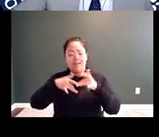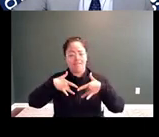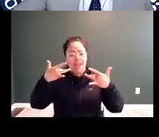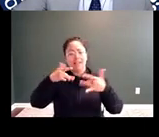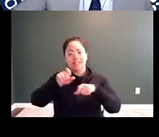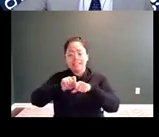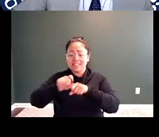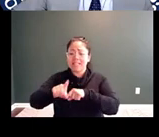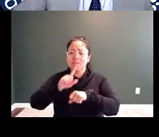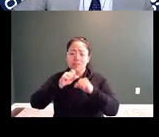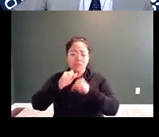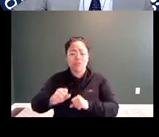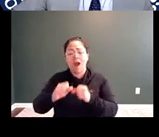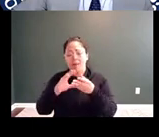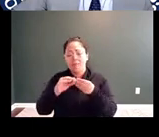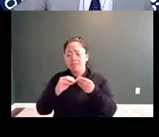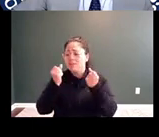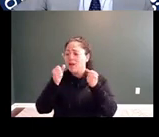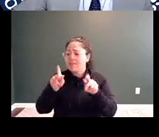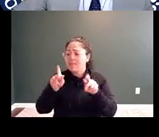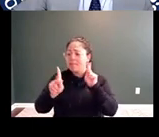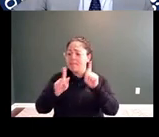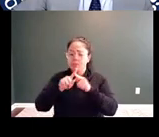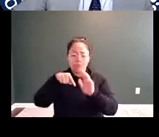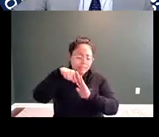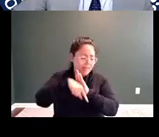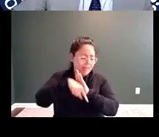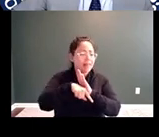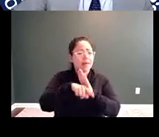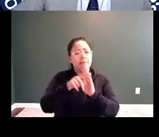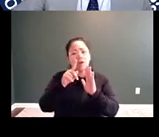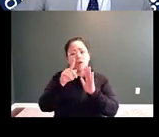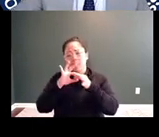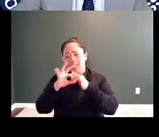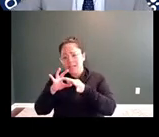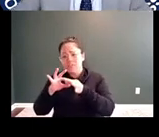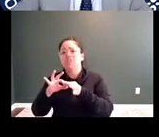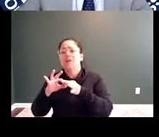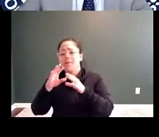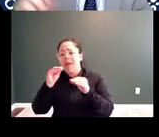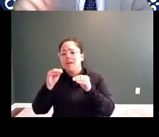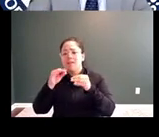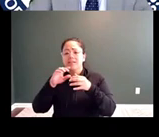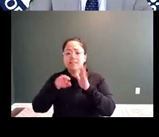and allows people to build these deeper relationships and this deeper level of trust that I think is hugely important and beneficial.